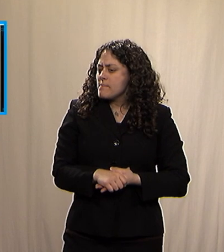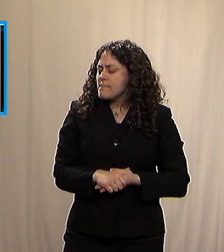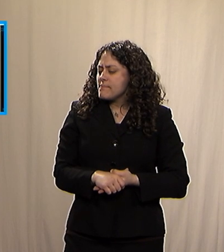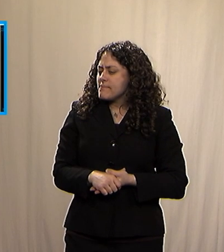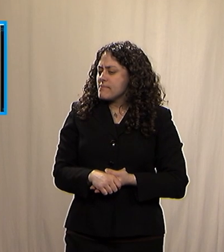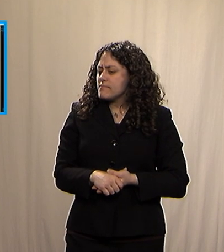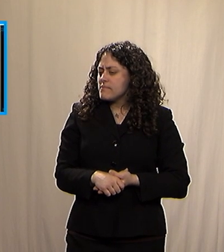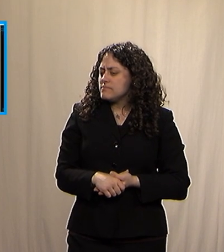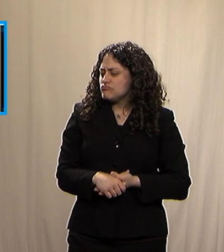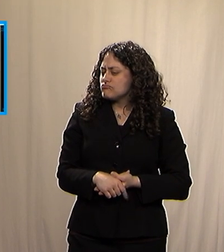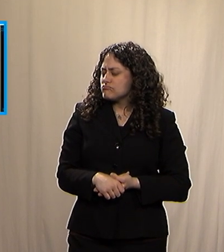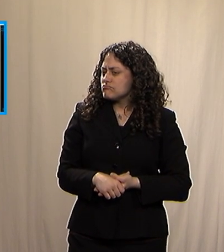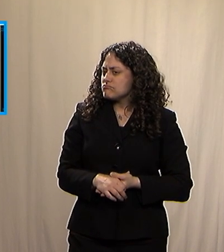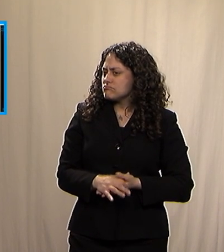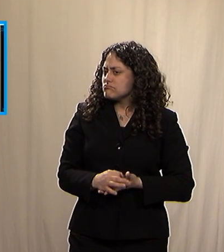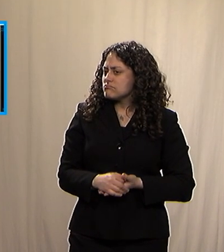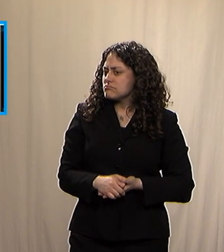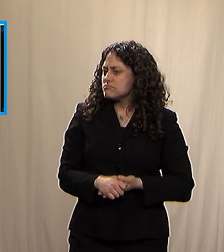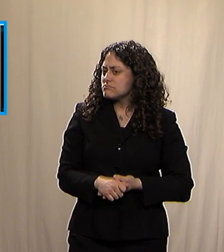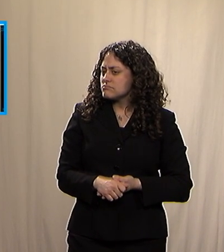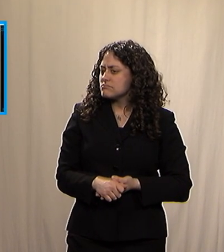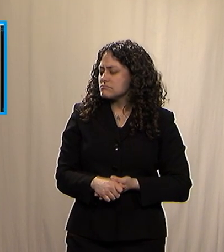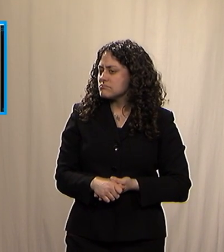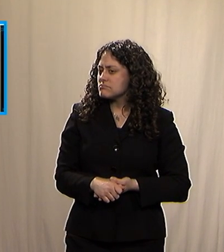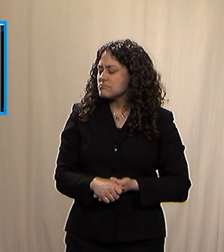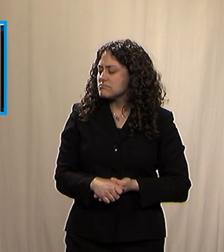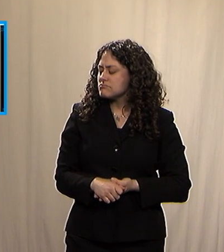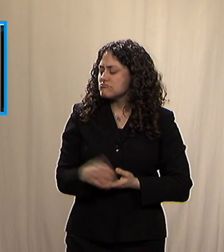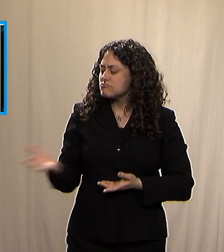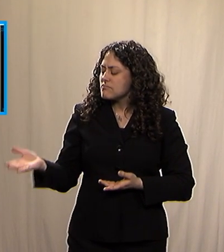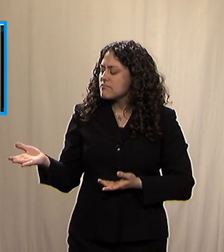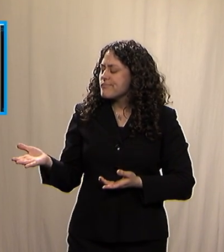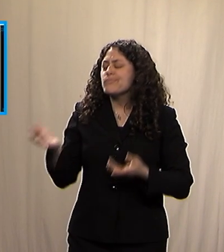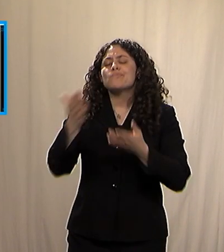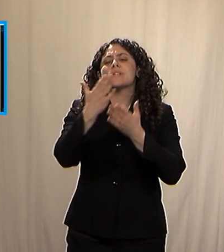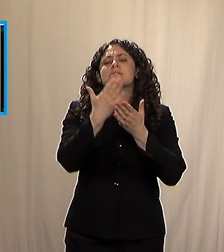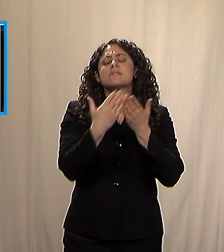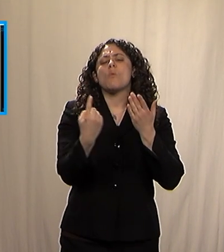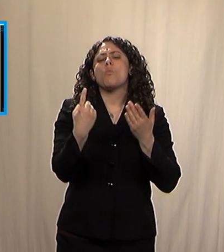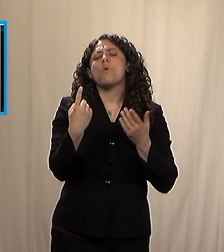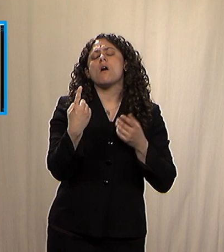Just trying to, someone also made a point about